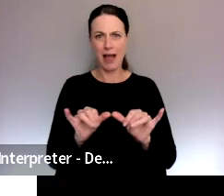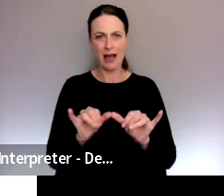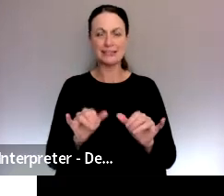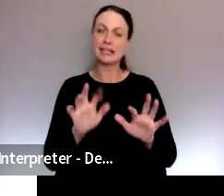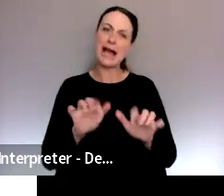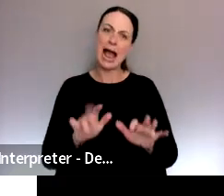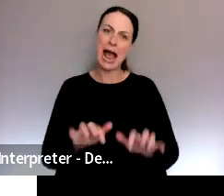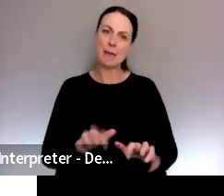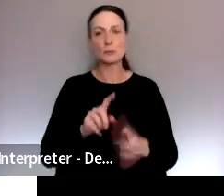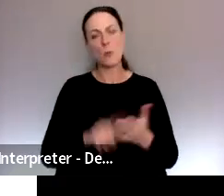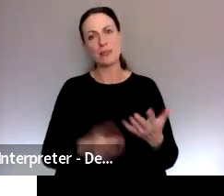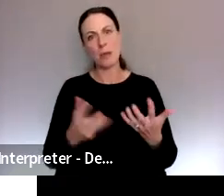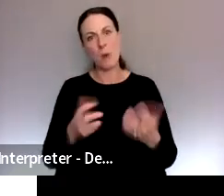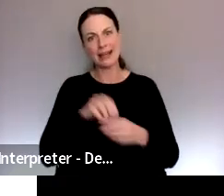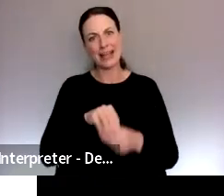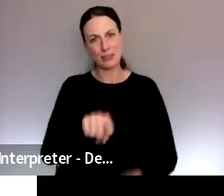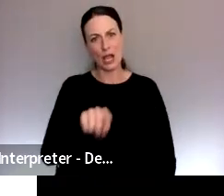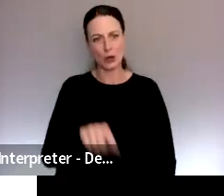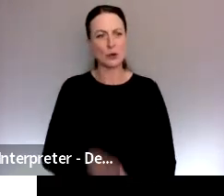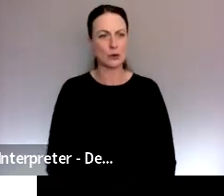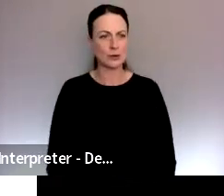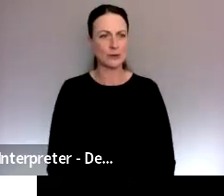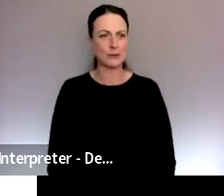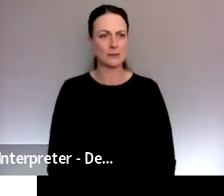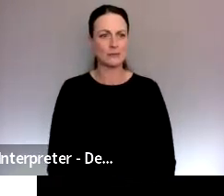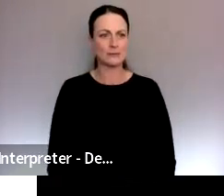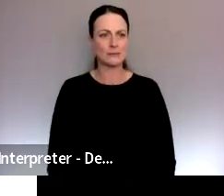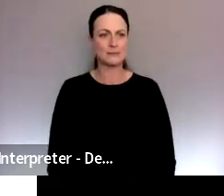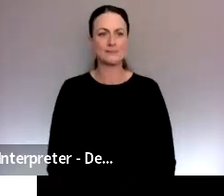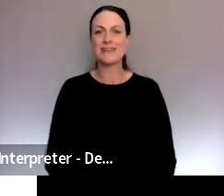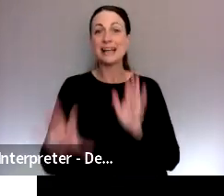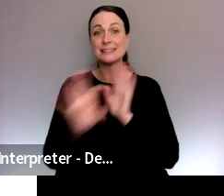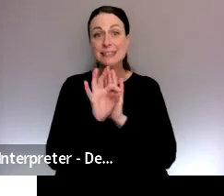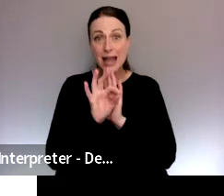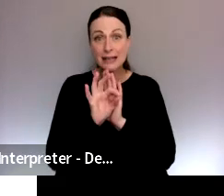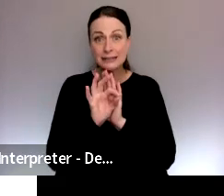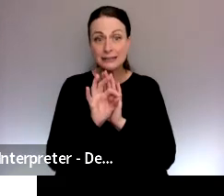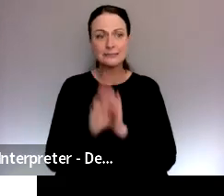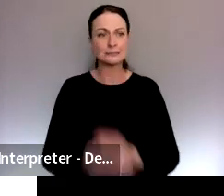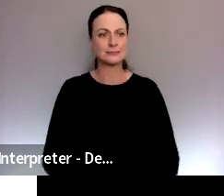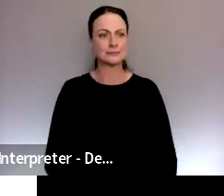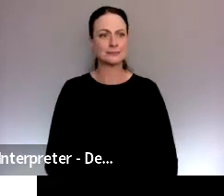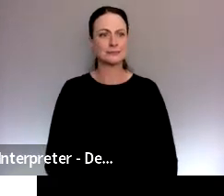and they can type what they want into it, and they can select that...